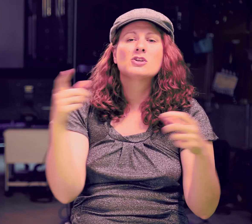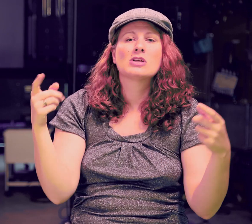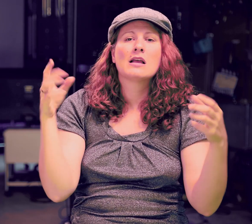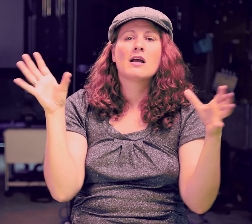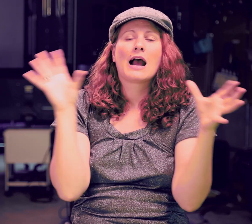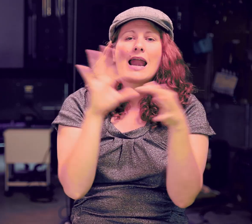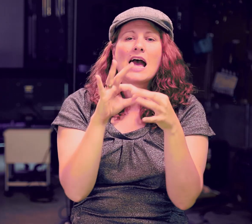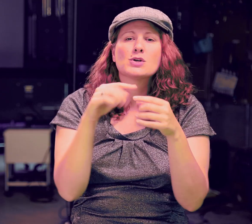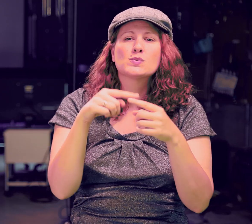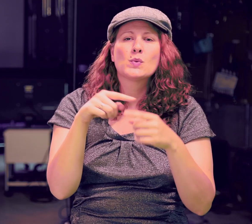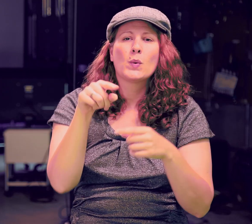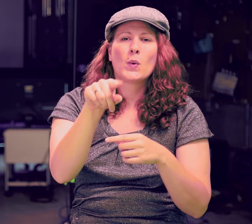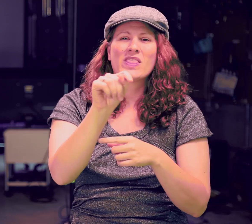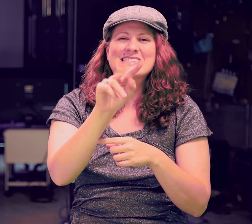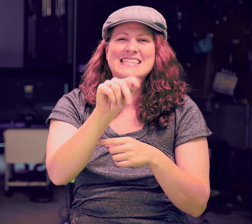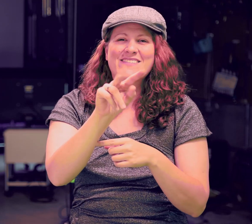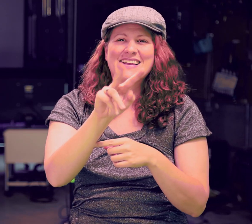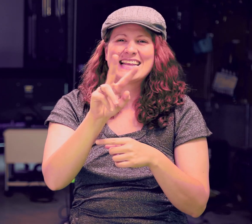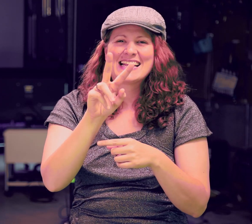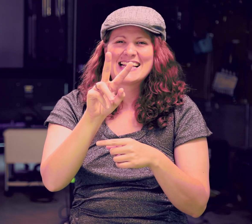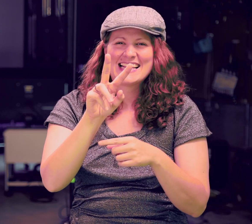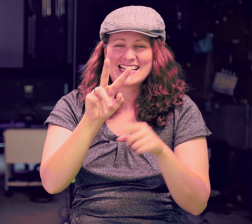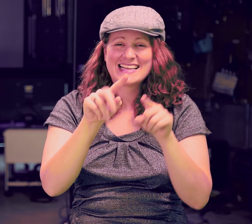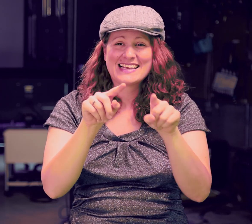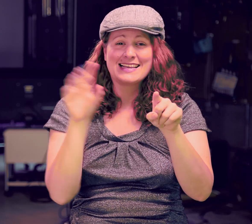and connected it to the TV.